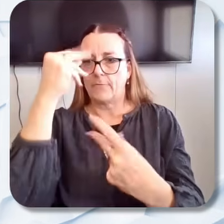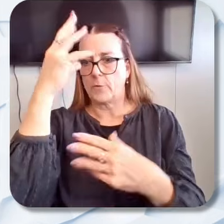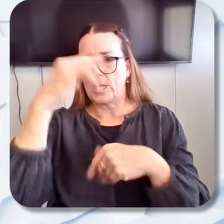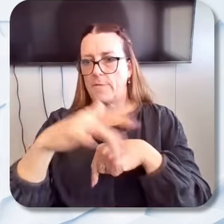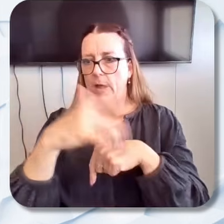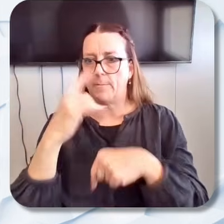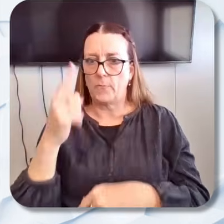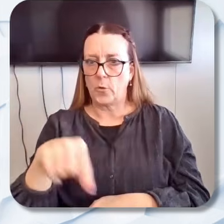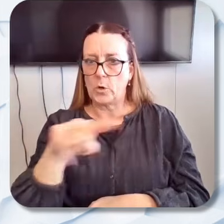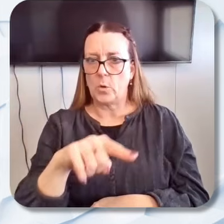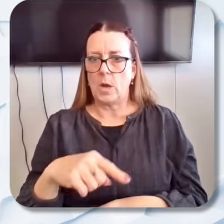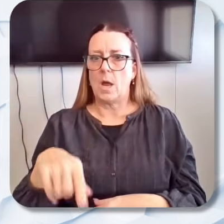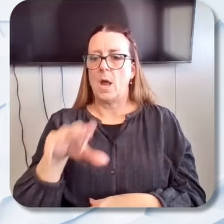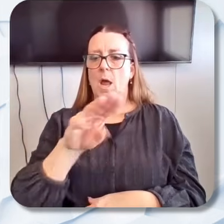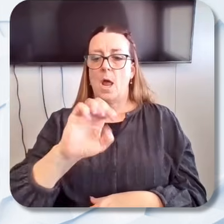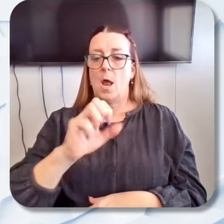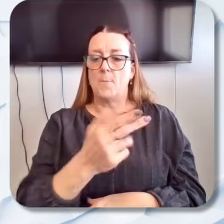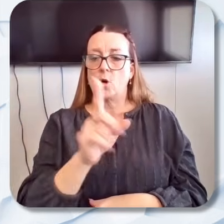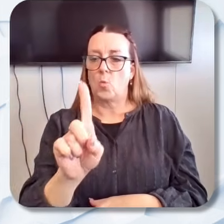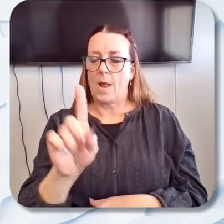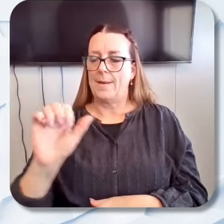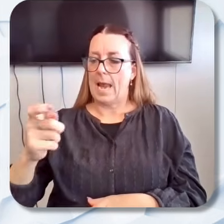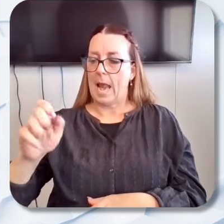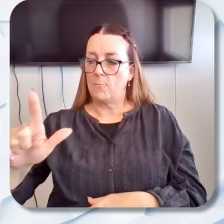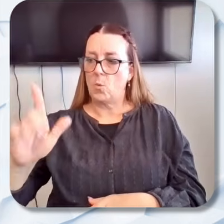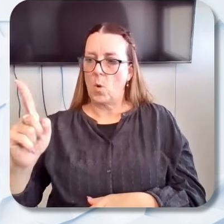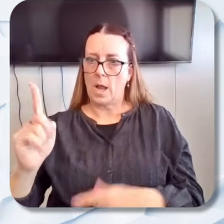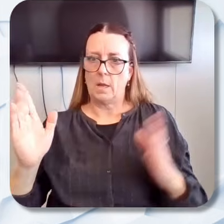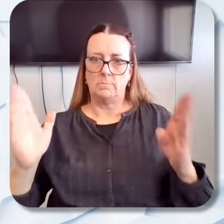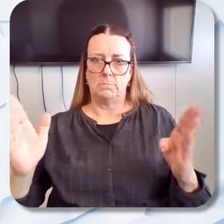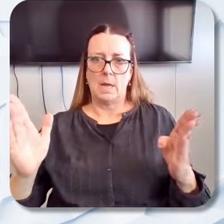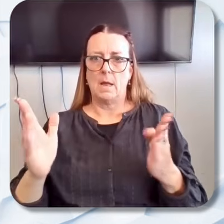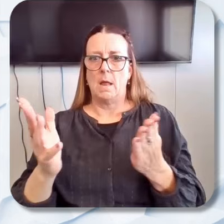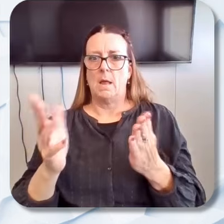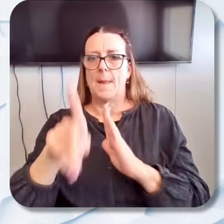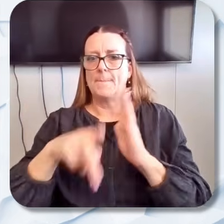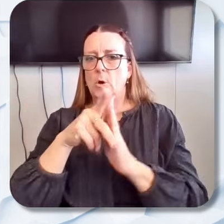and then March one to April one is the period of collection for LEAs implementation at this point.